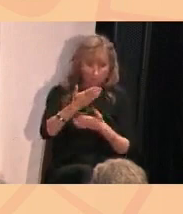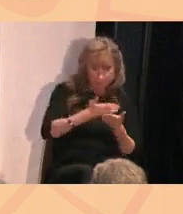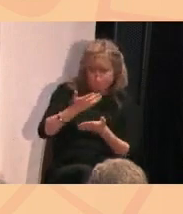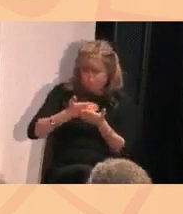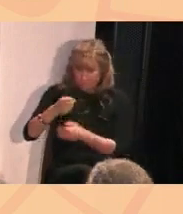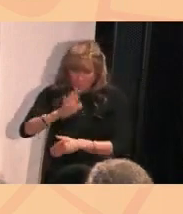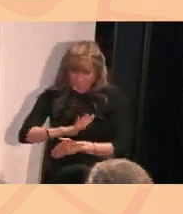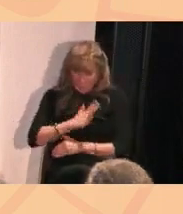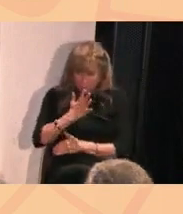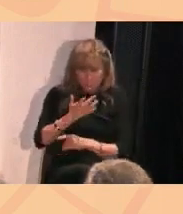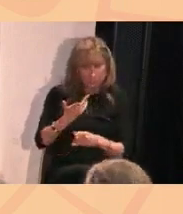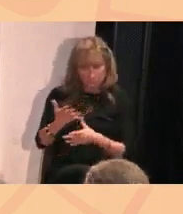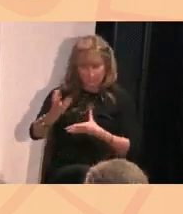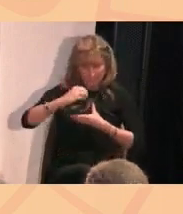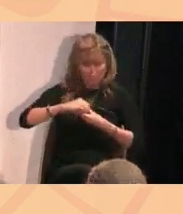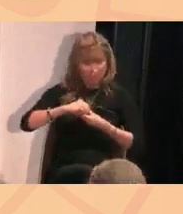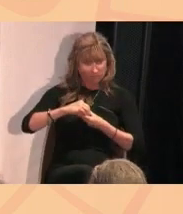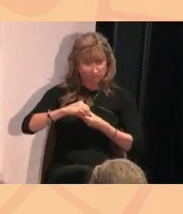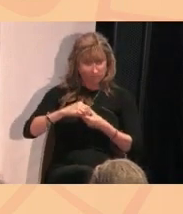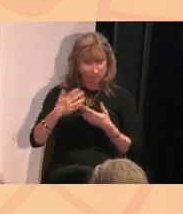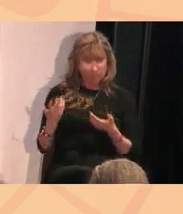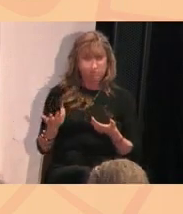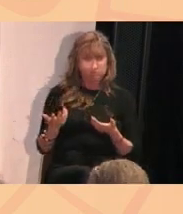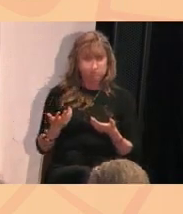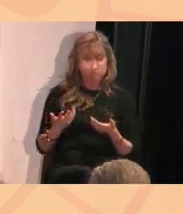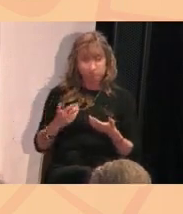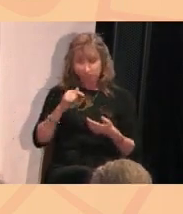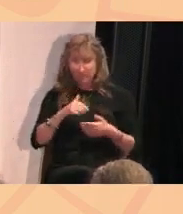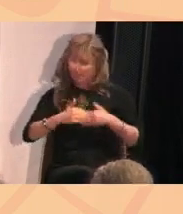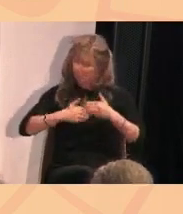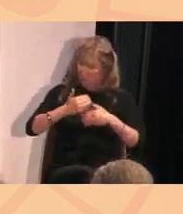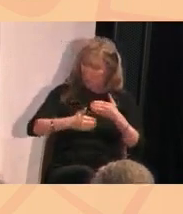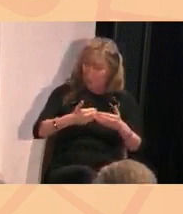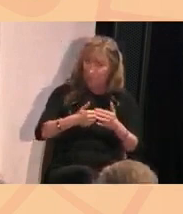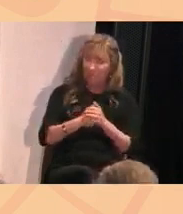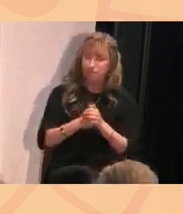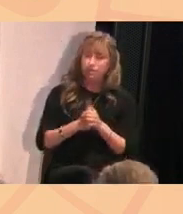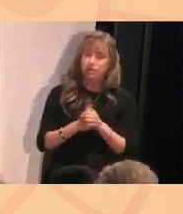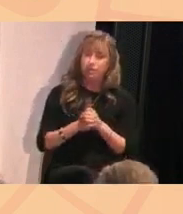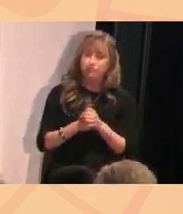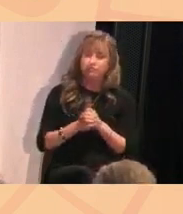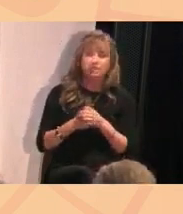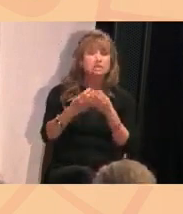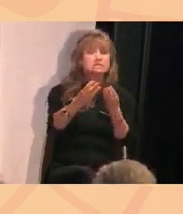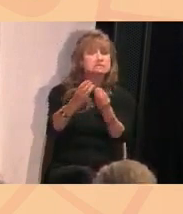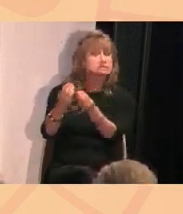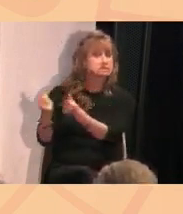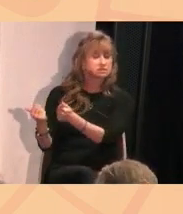And I did have conversations with institutions in Sydney and Melbourne and other places about,